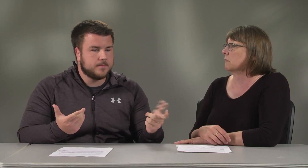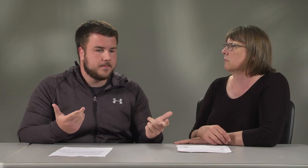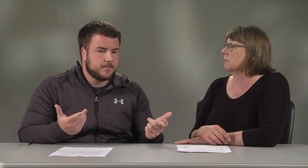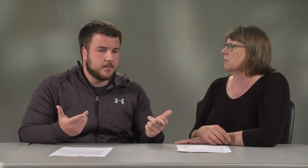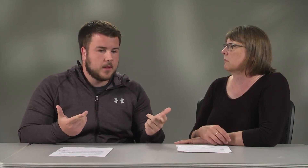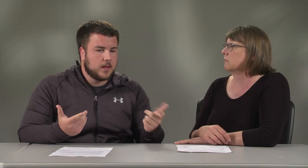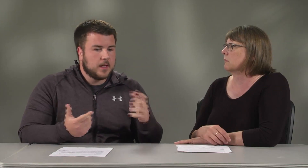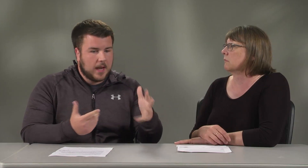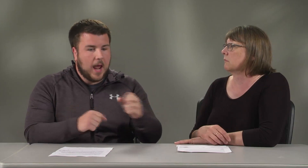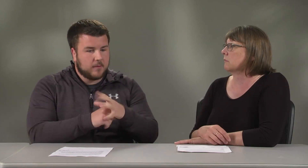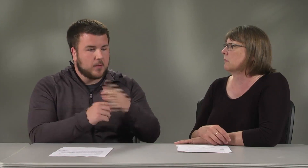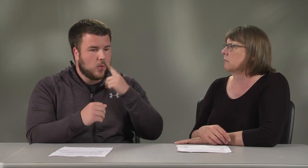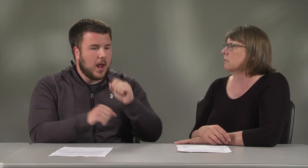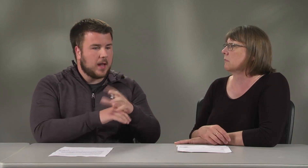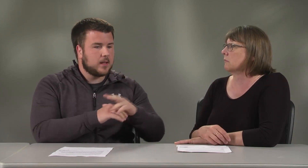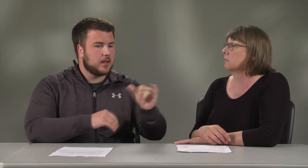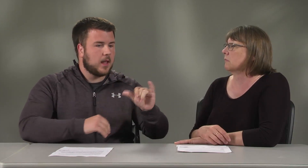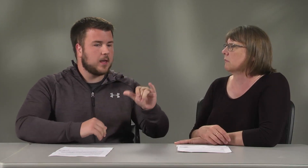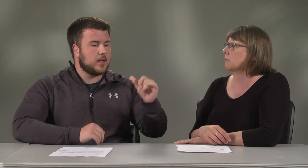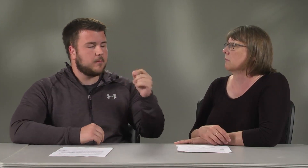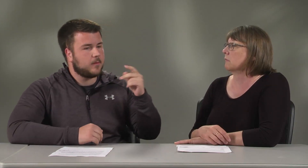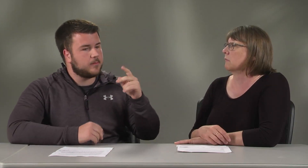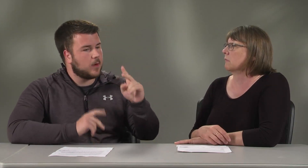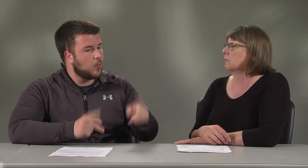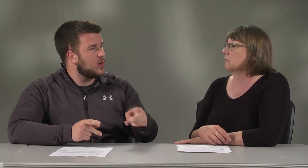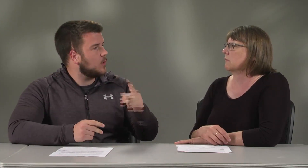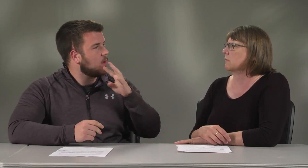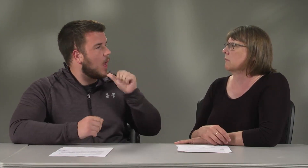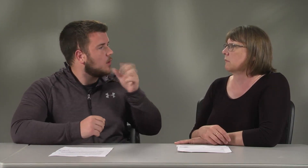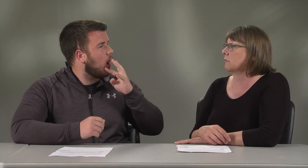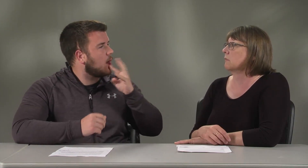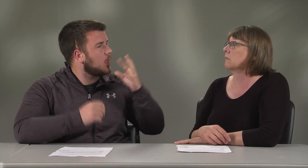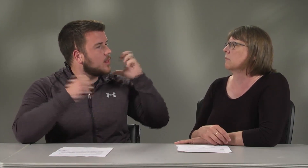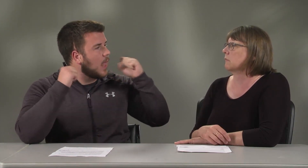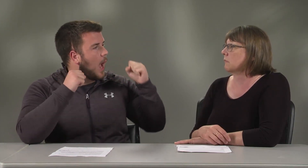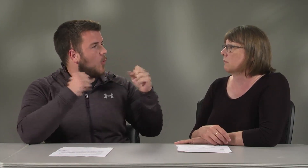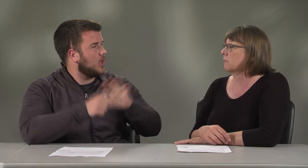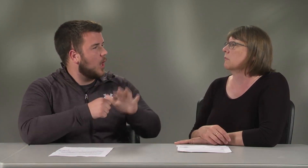So, for example, if a person was not speaking loud enough,